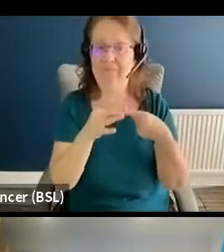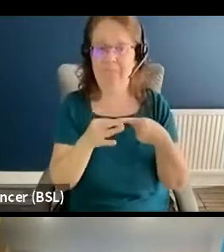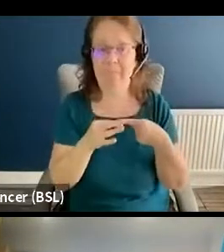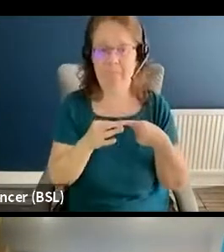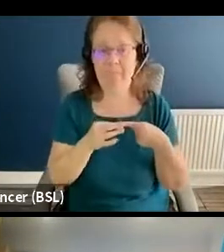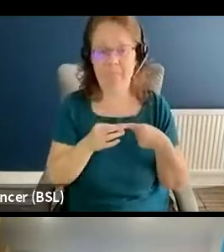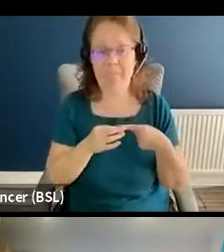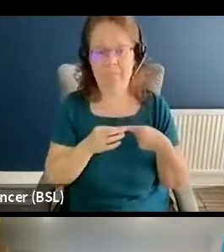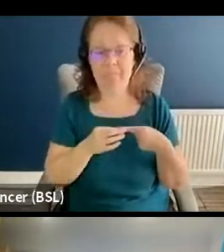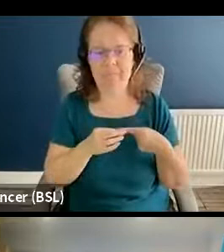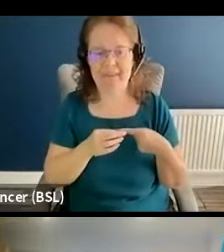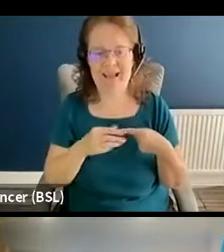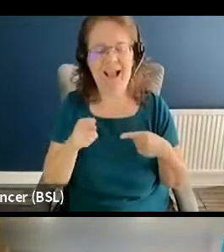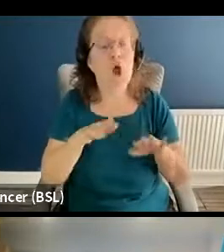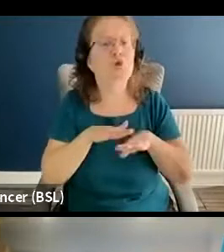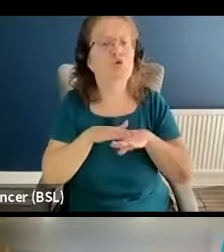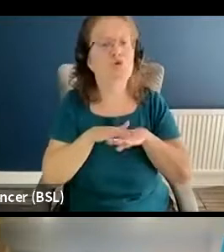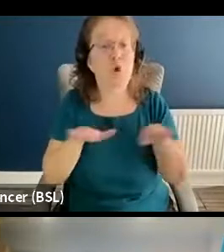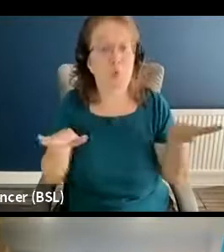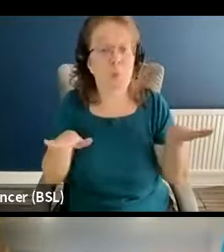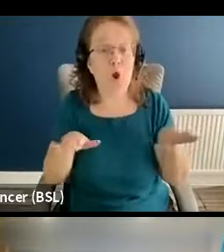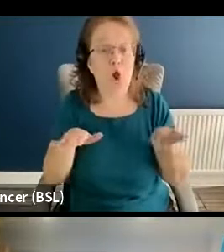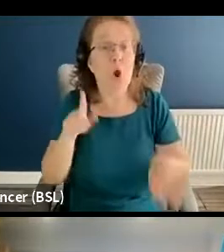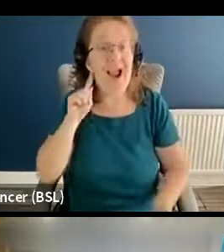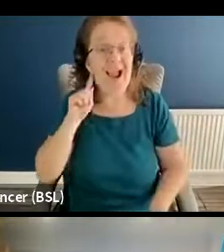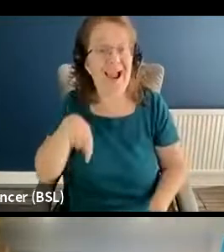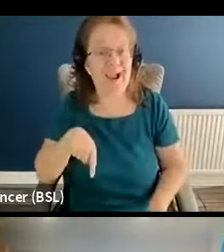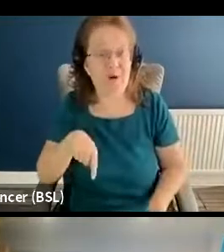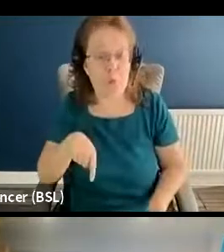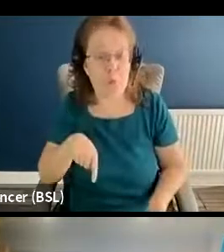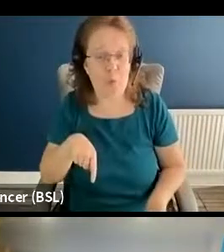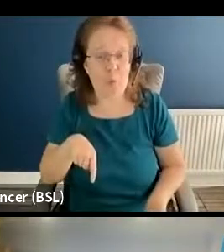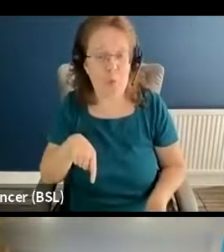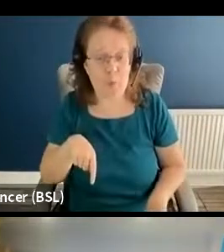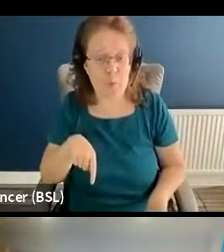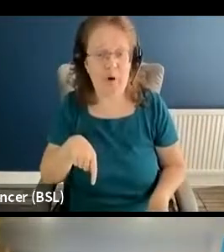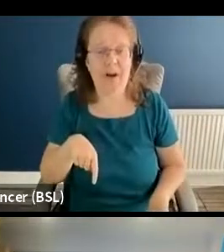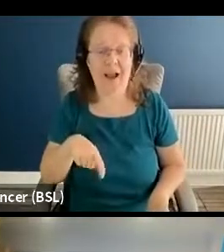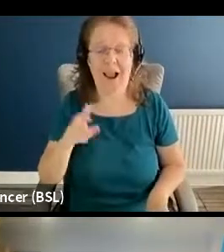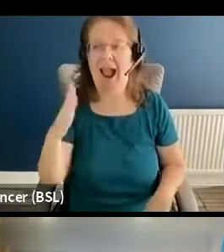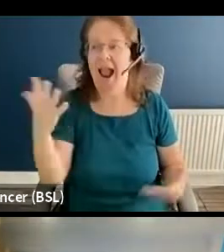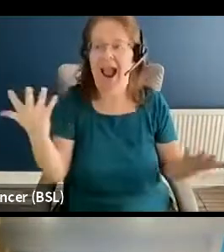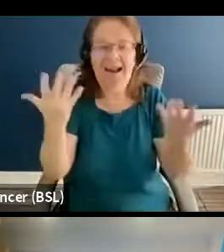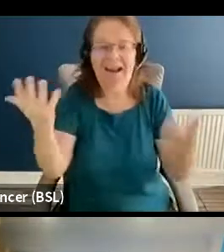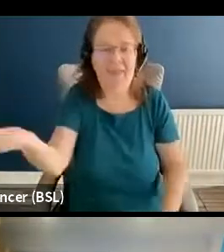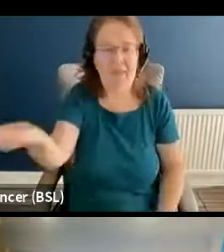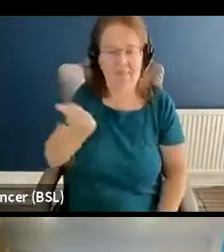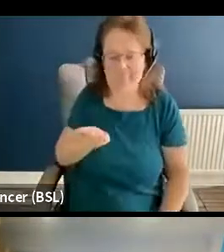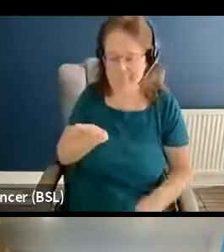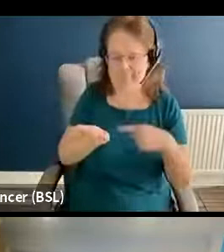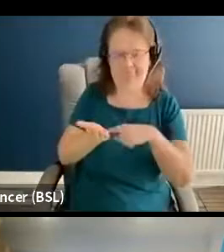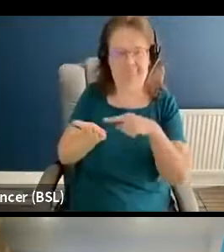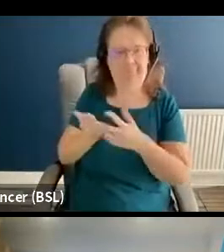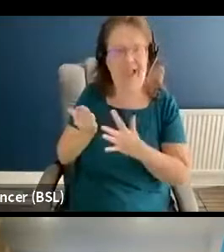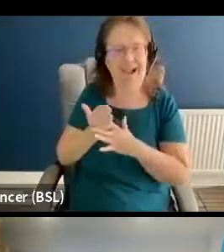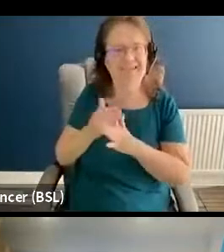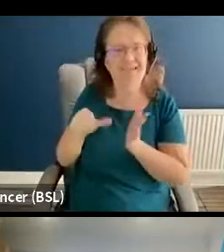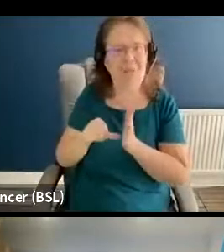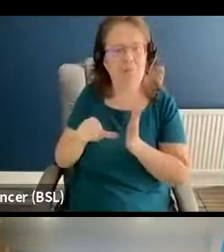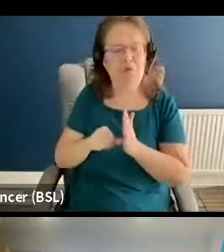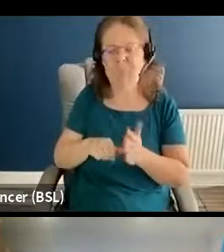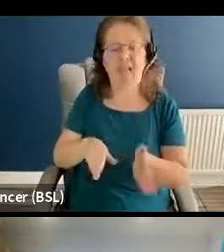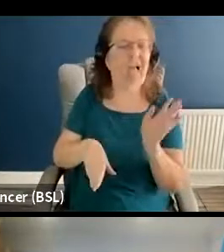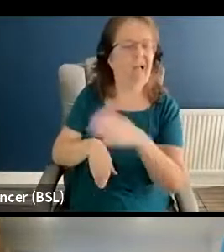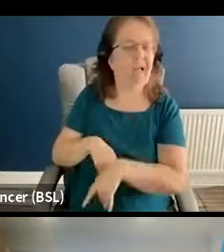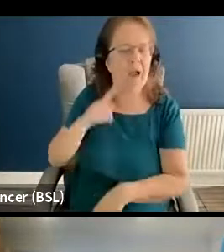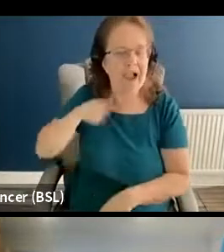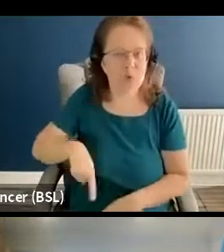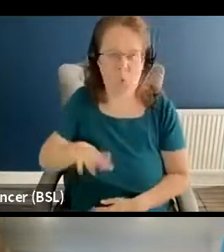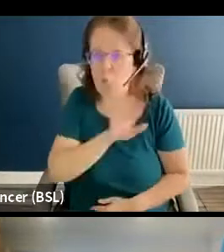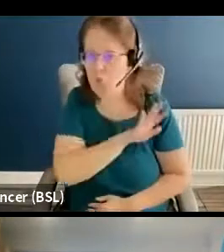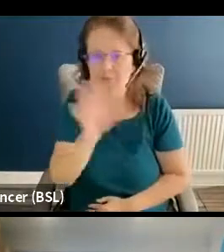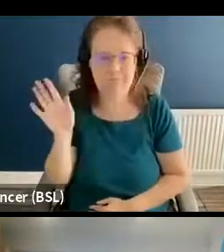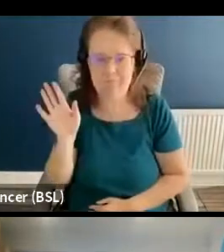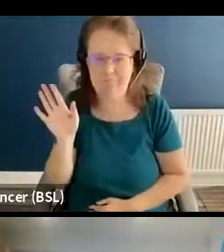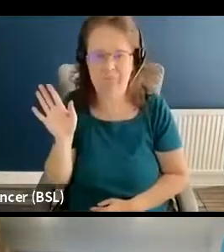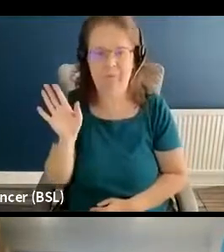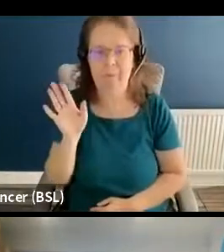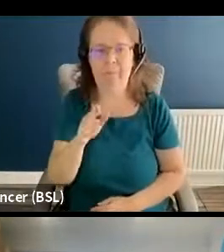Don't ignore anything that comes your way in terms of accessibility, I think the information that we